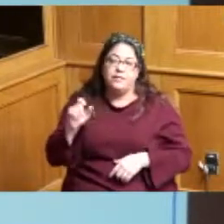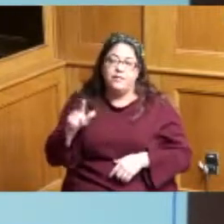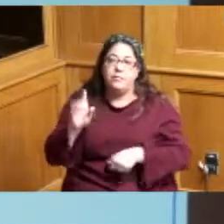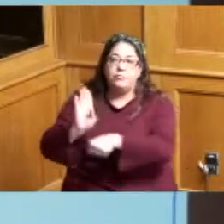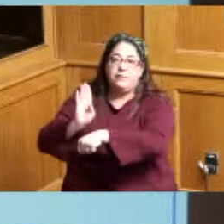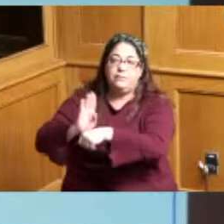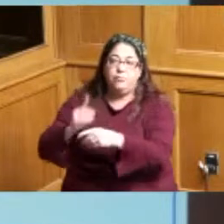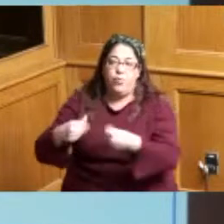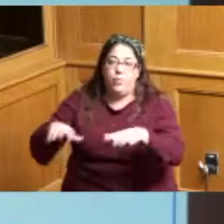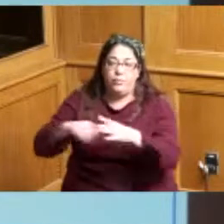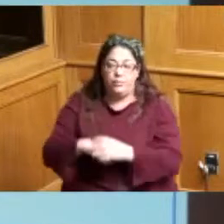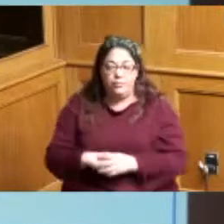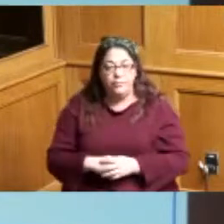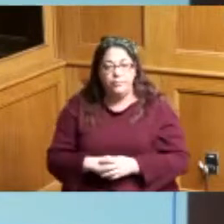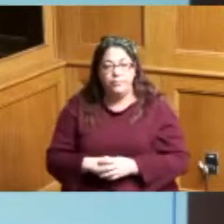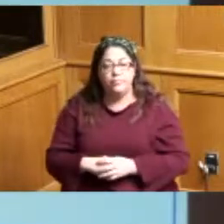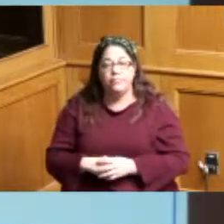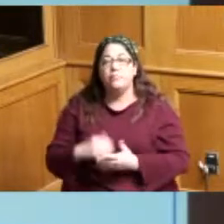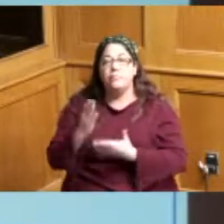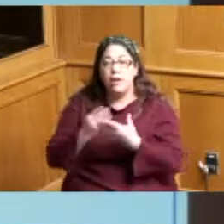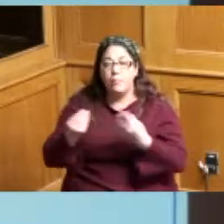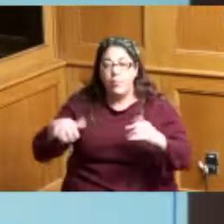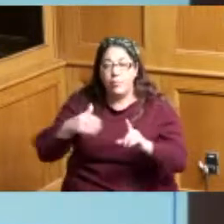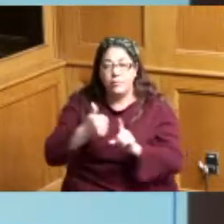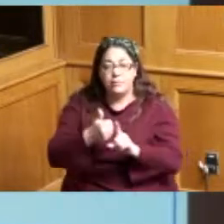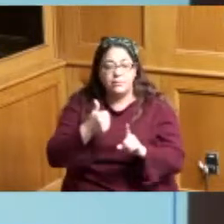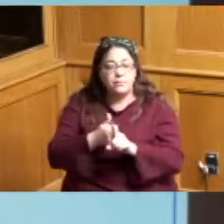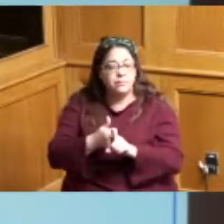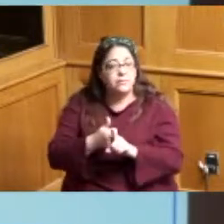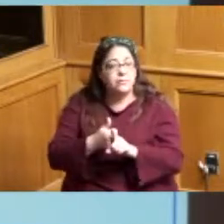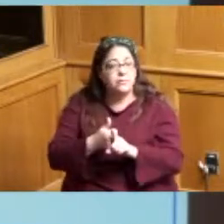there is there is not only properties with impervious area as Karen mentioned a lot of